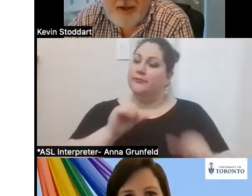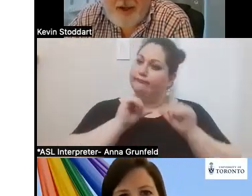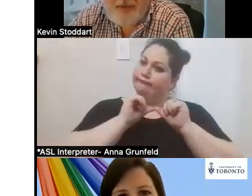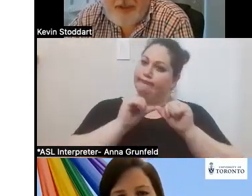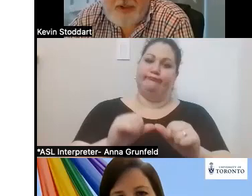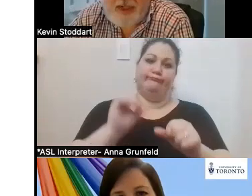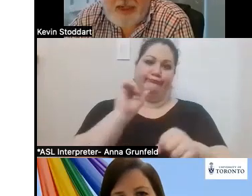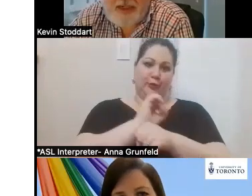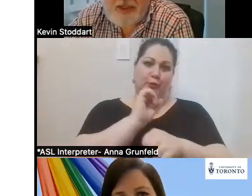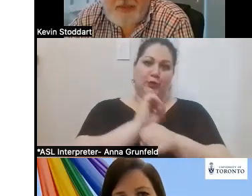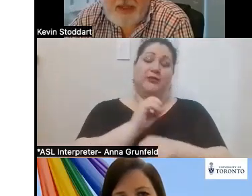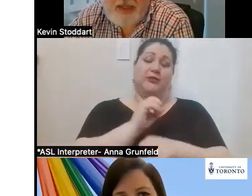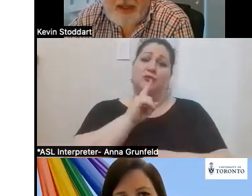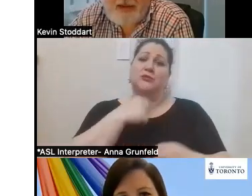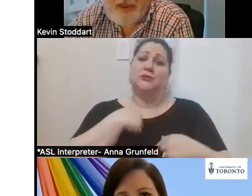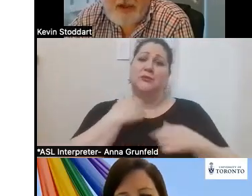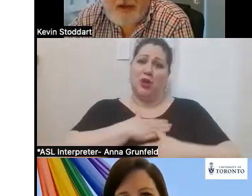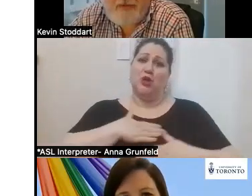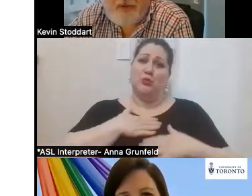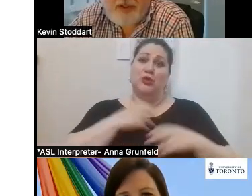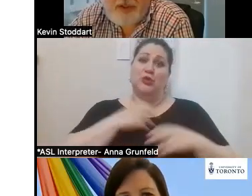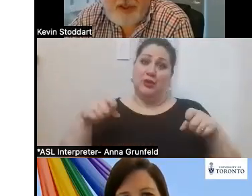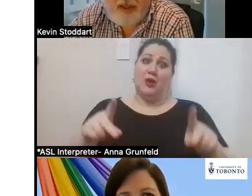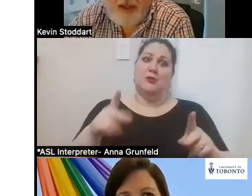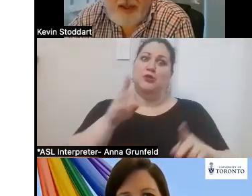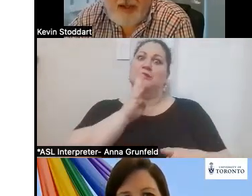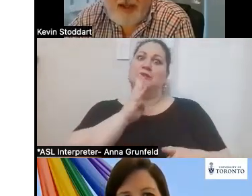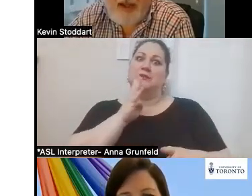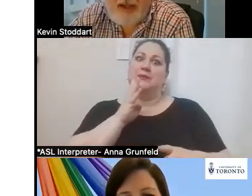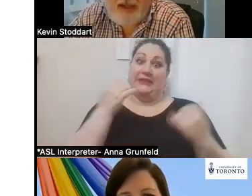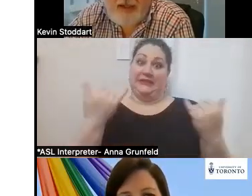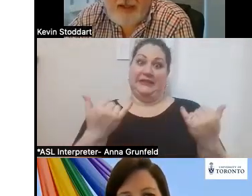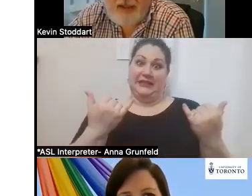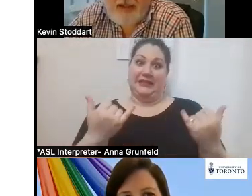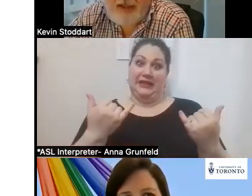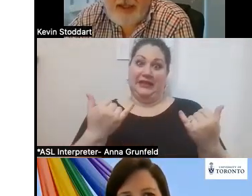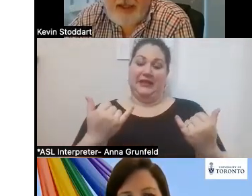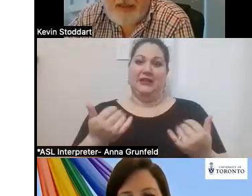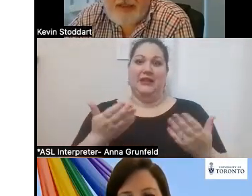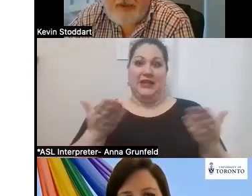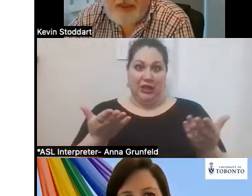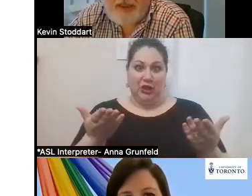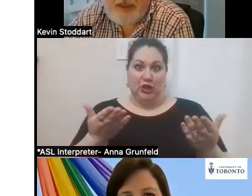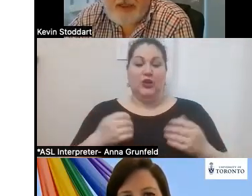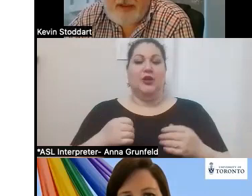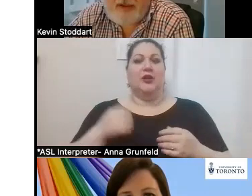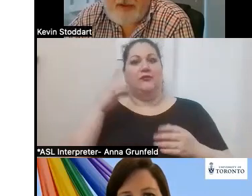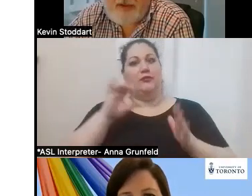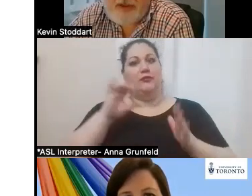the opportunity to speak at this conference and highlight the needs of autistic adults.